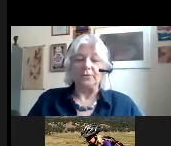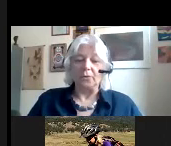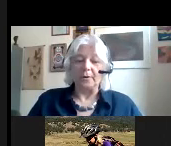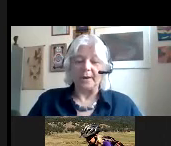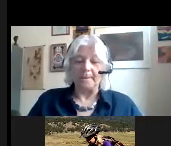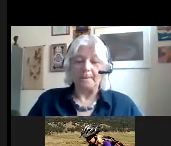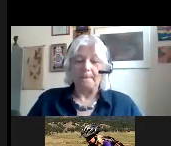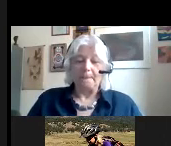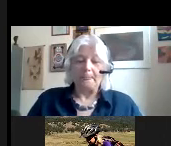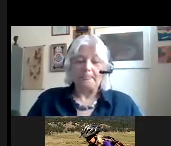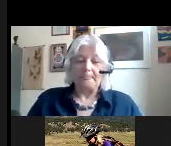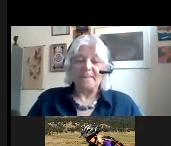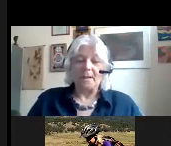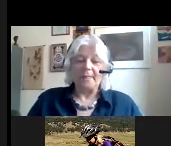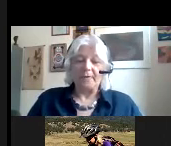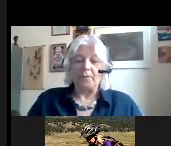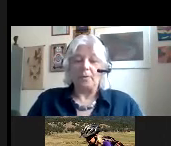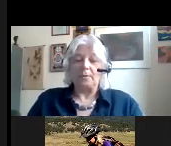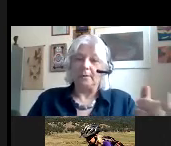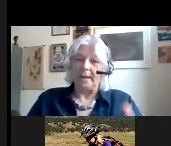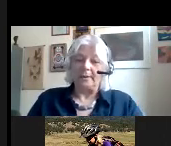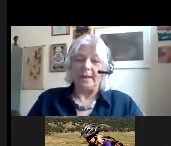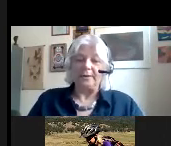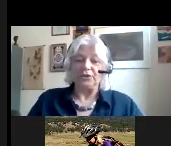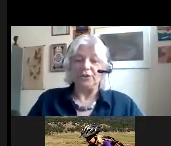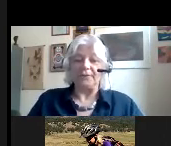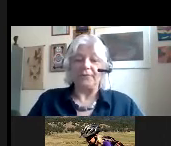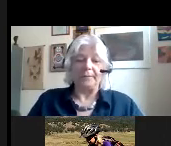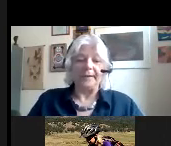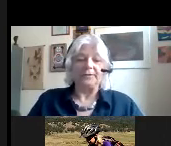The majority therefore had to shift for means of